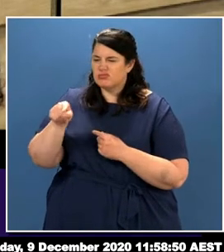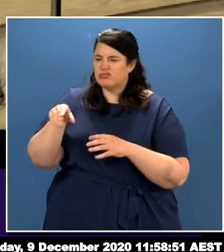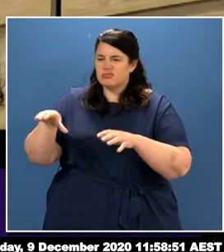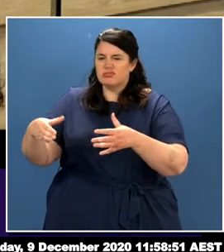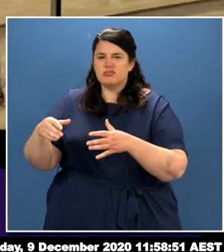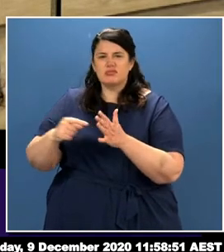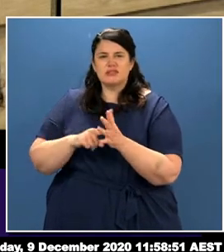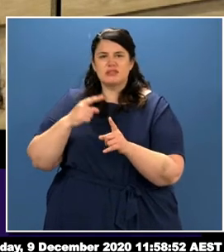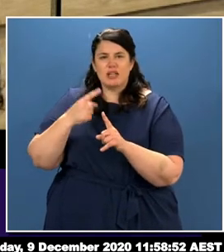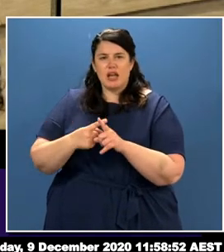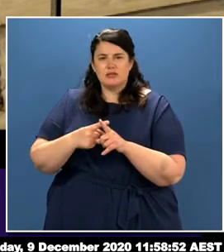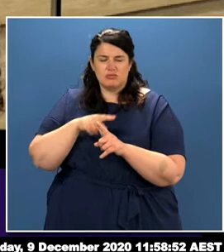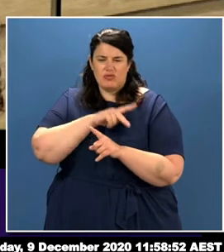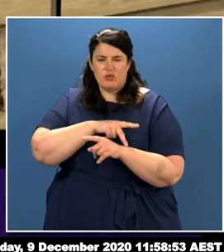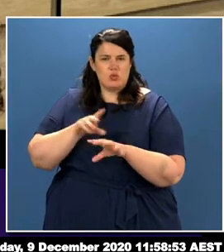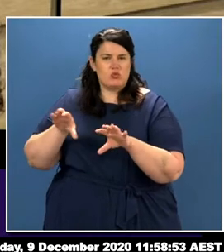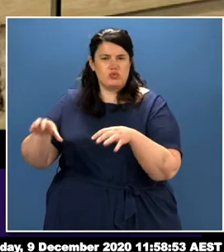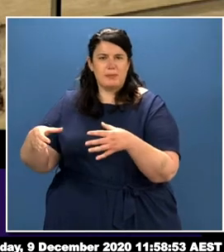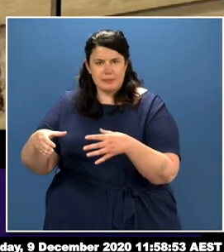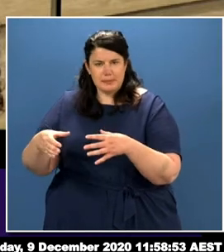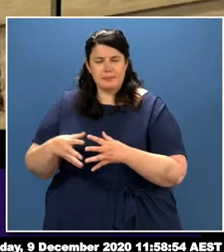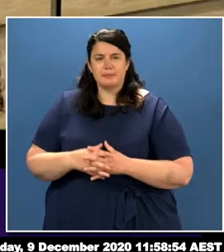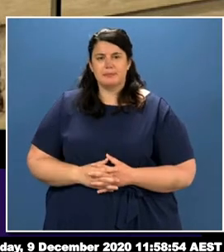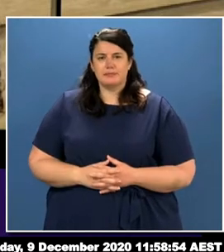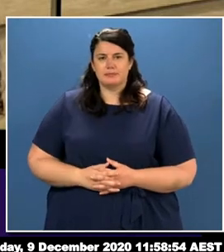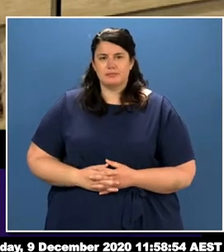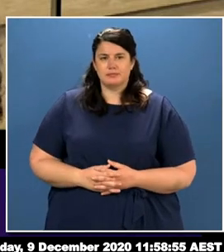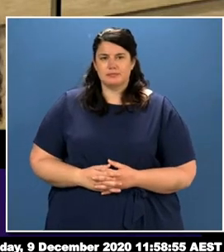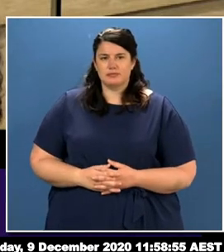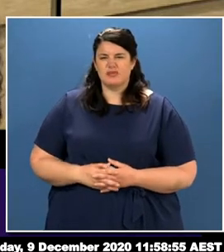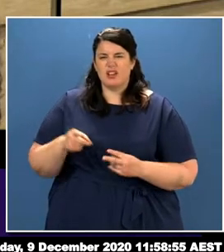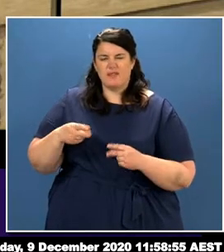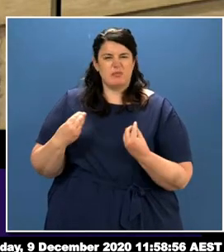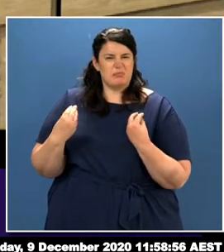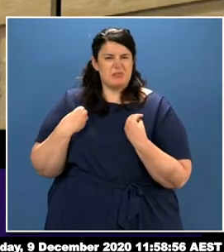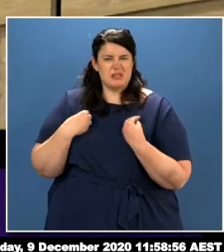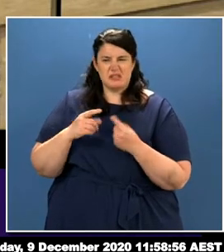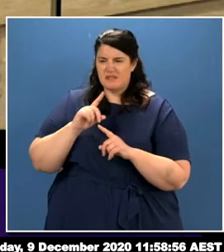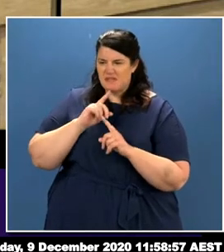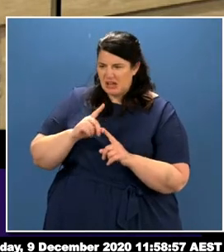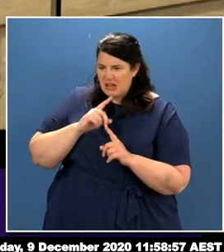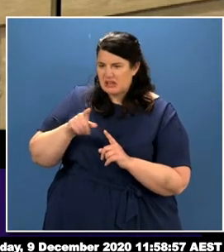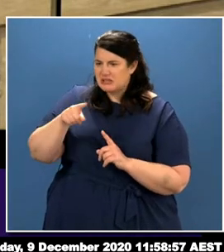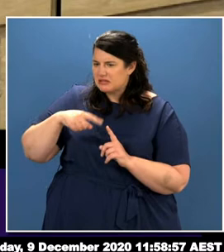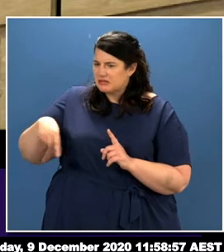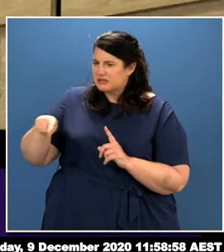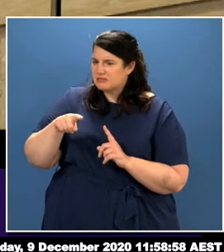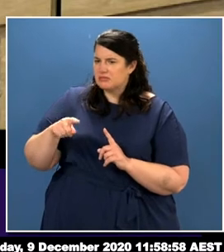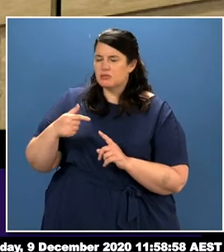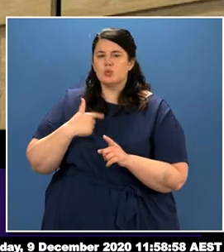profession and corporate advisers to deal with the consolidation